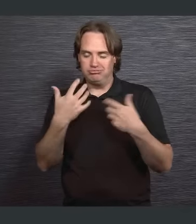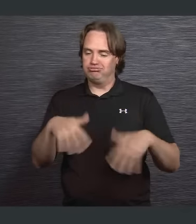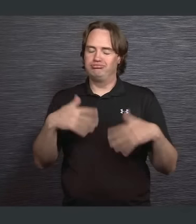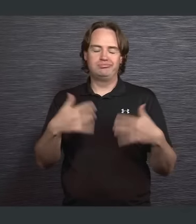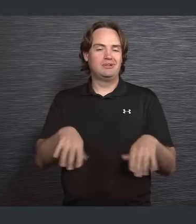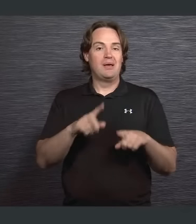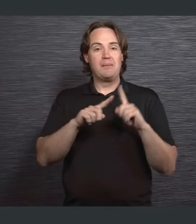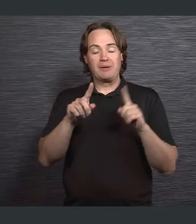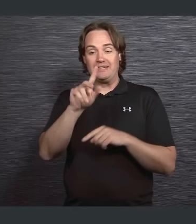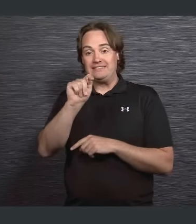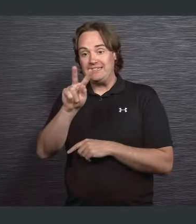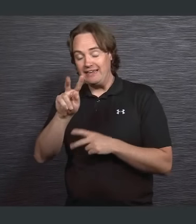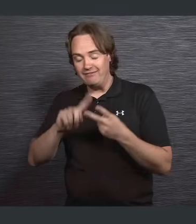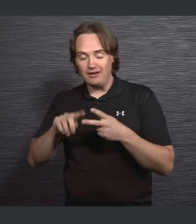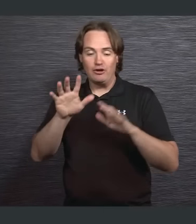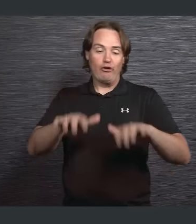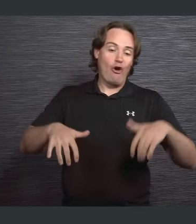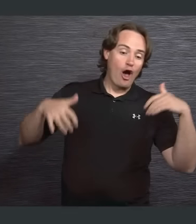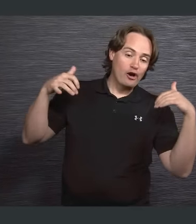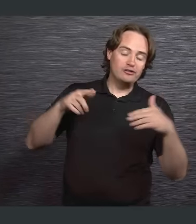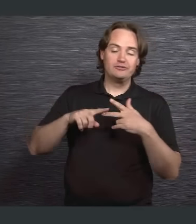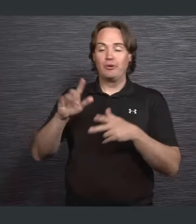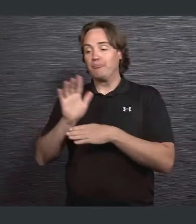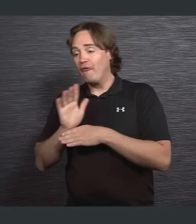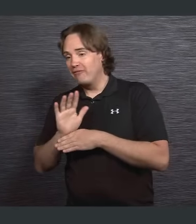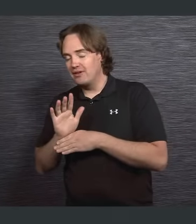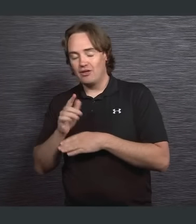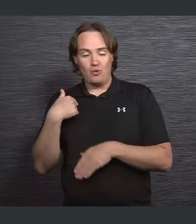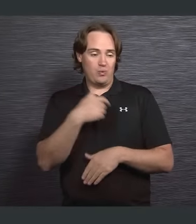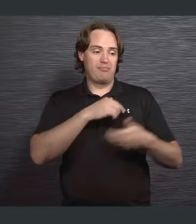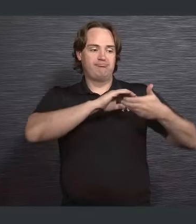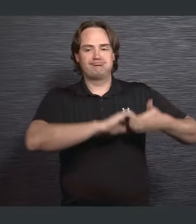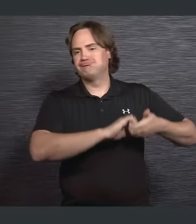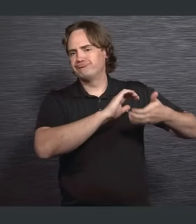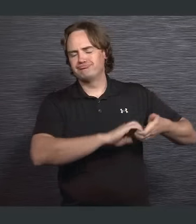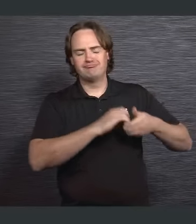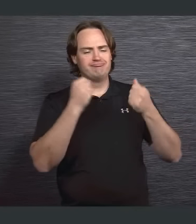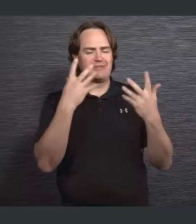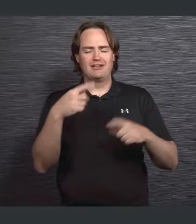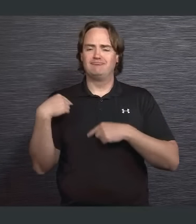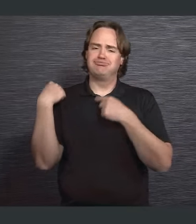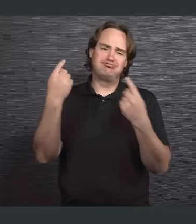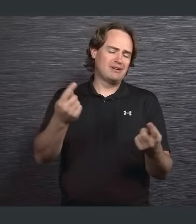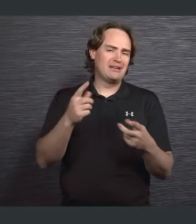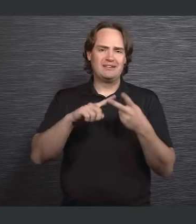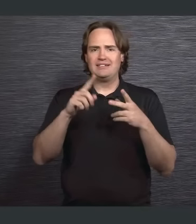shows, concerts, and much more. It's a collaboration that spans many markets, games, music,